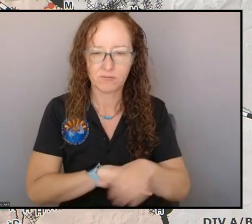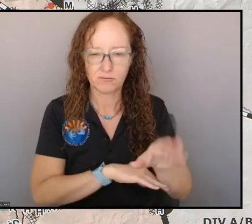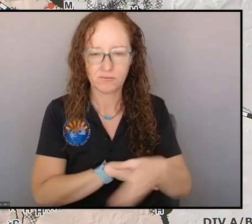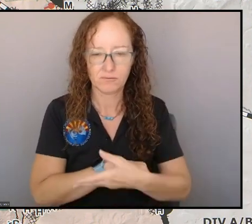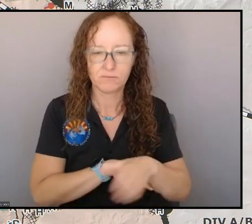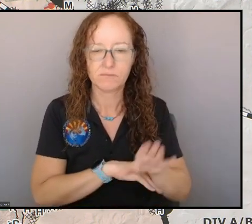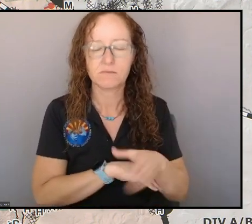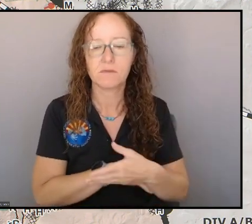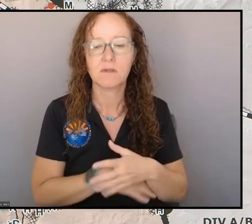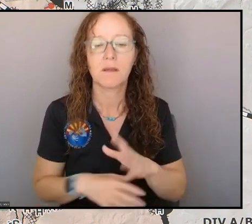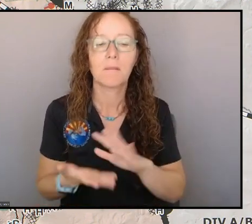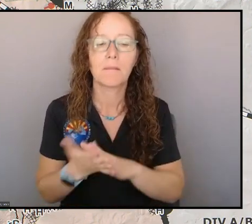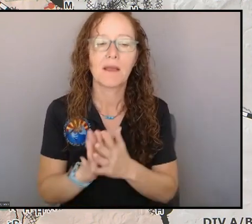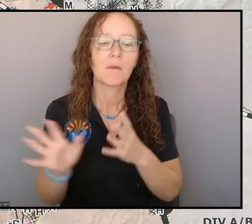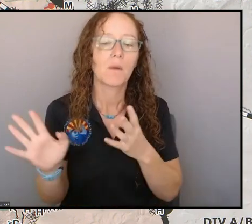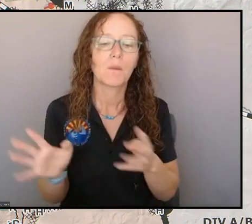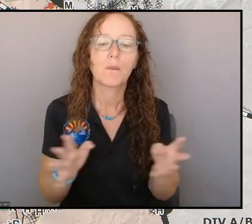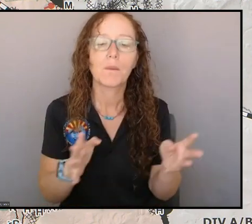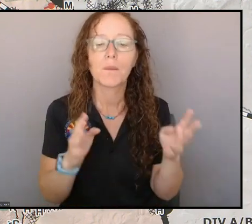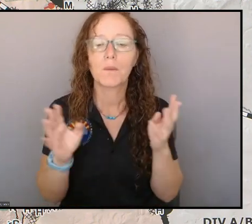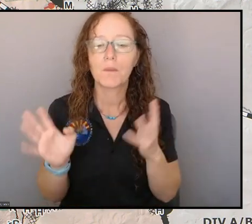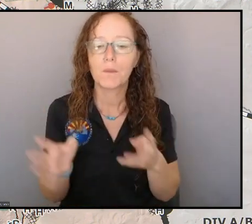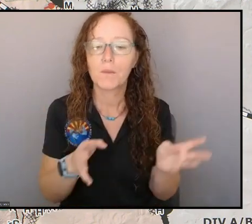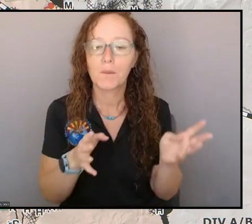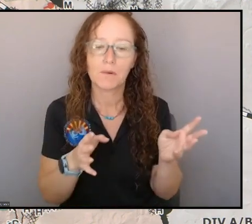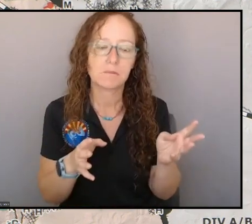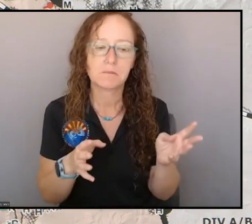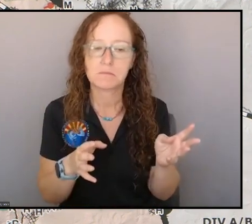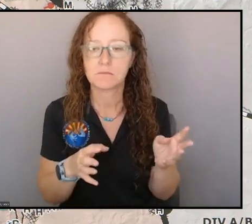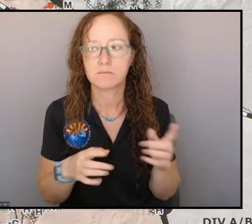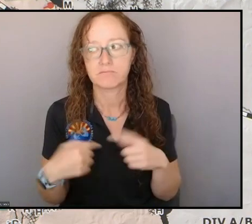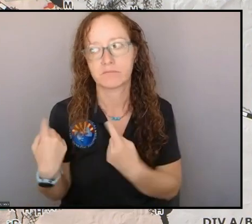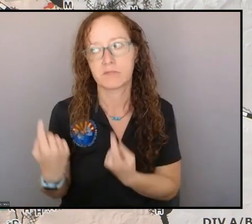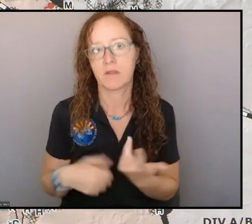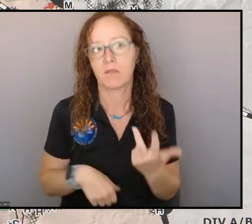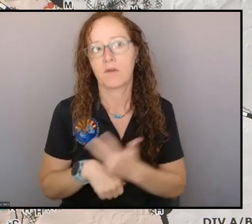regime after three continuous days of very windy conditions.